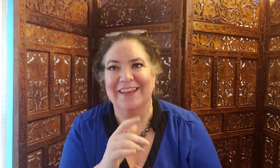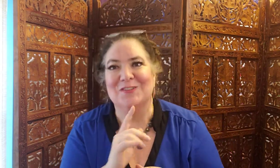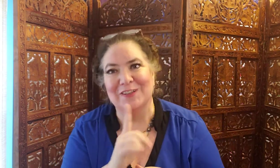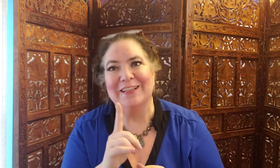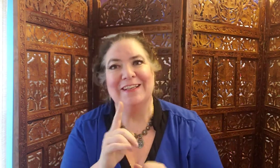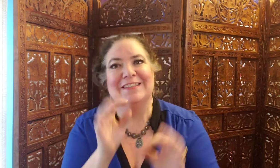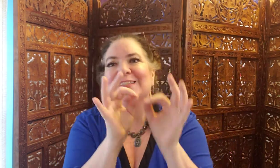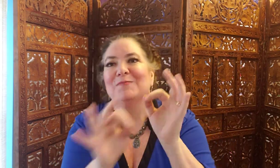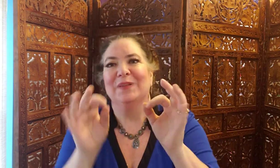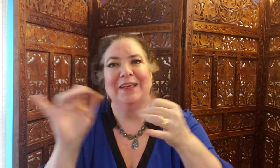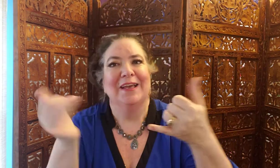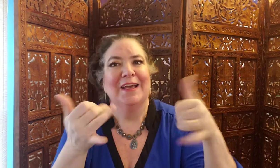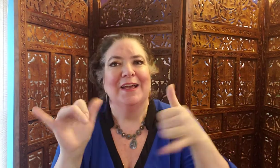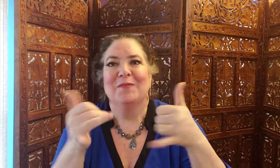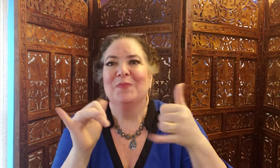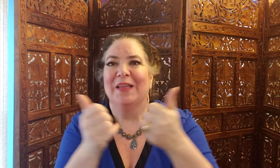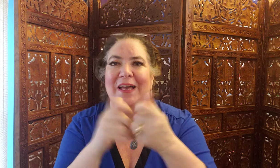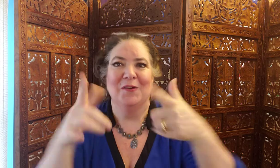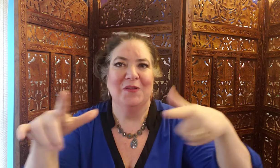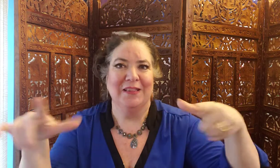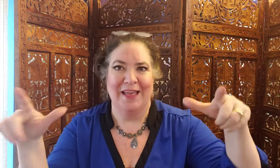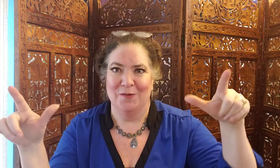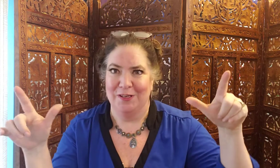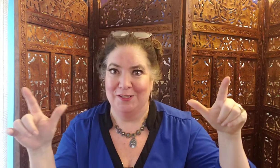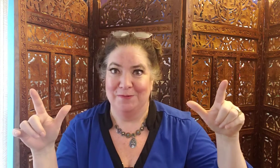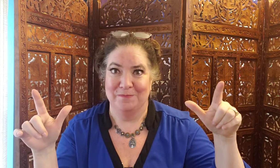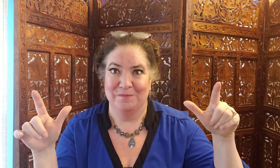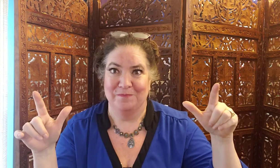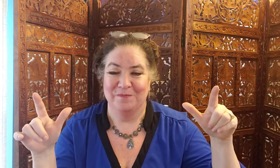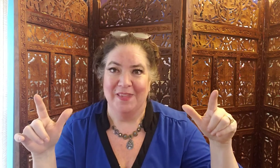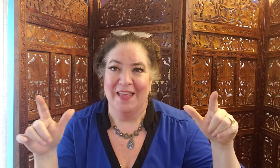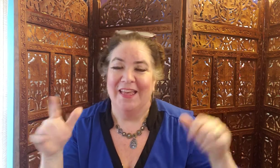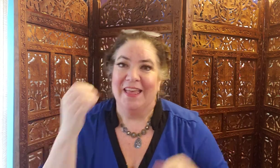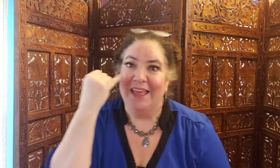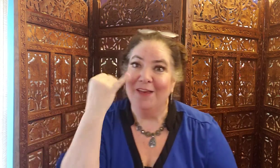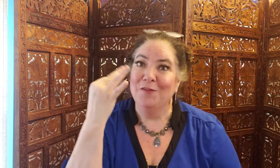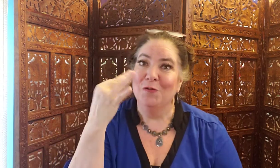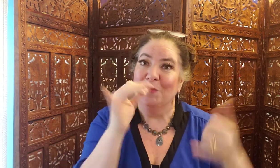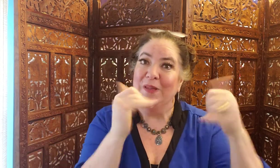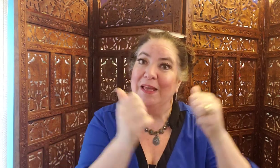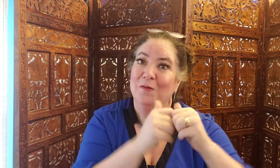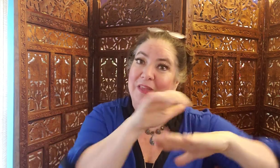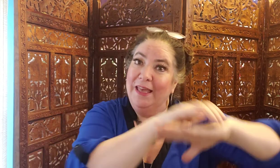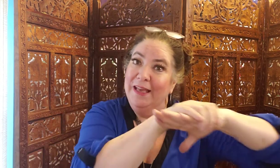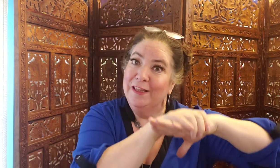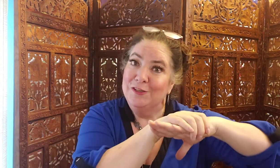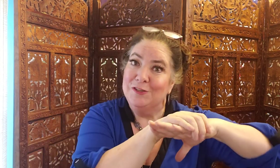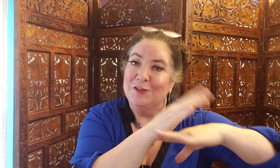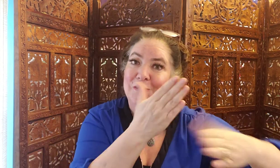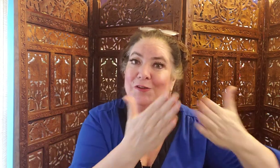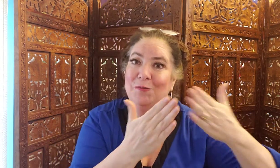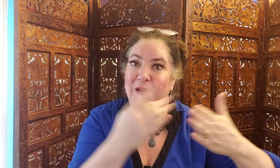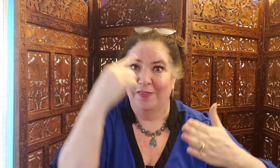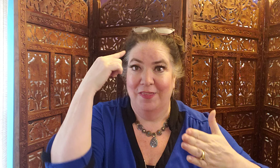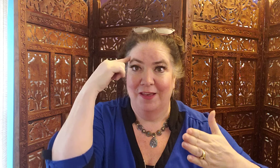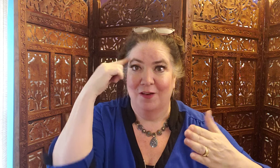It's really simply playing with language. If you are playing with English you might think